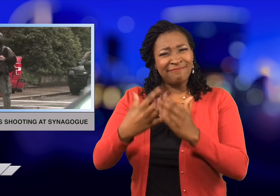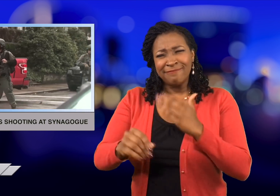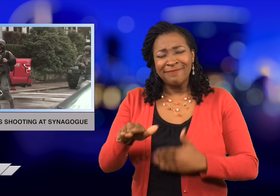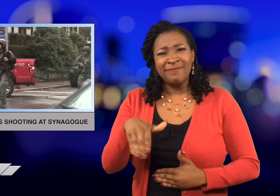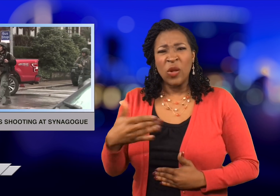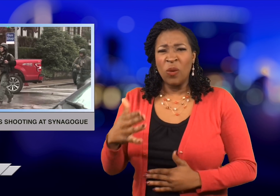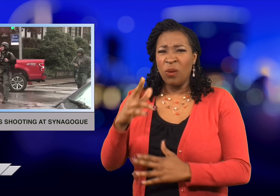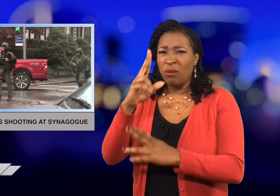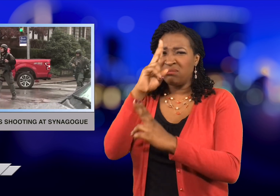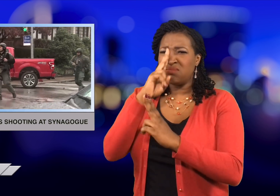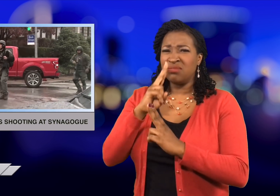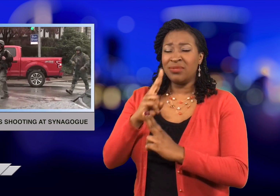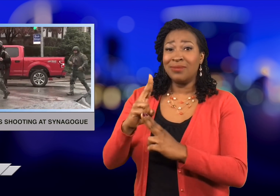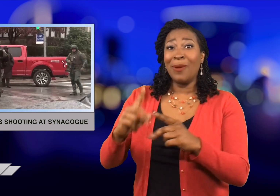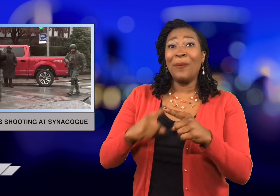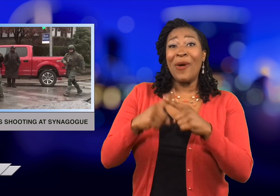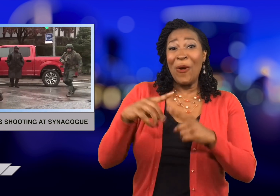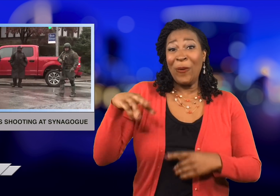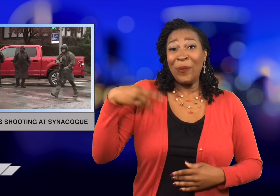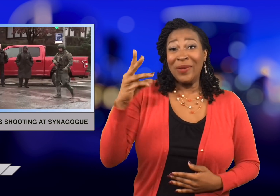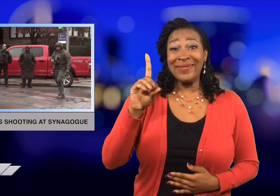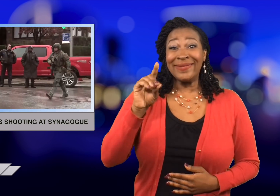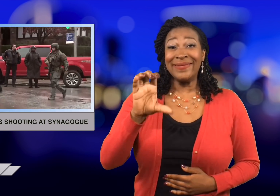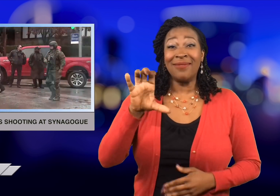crimes charges.